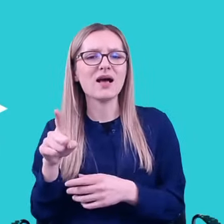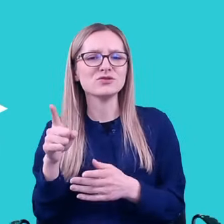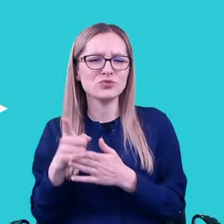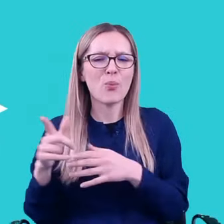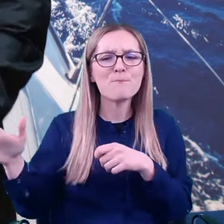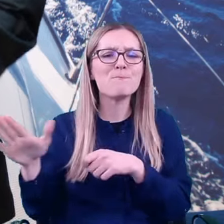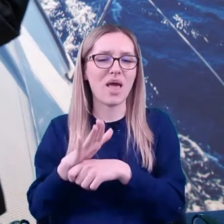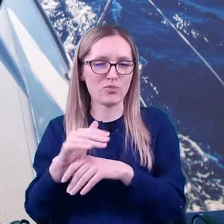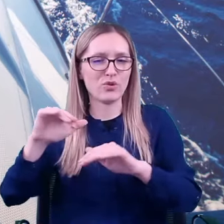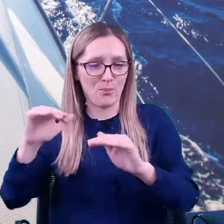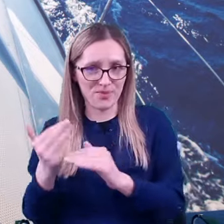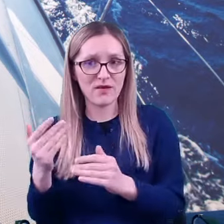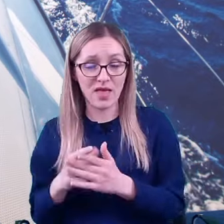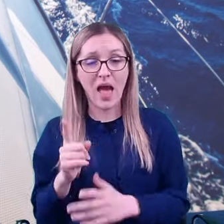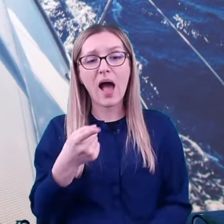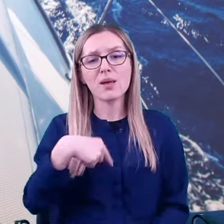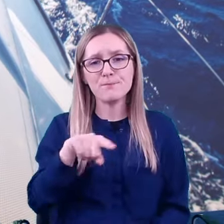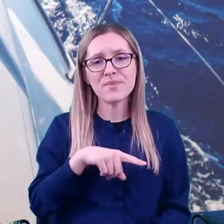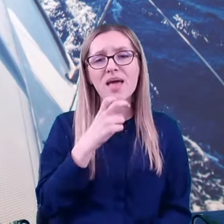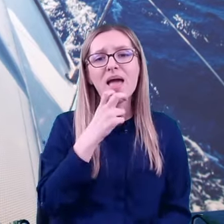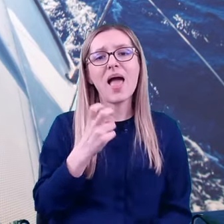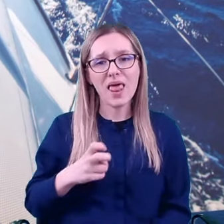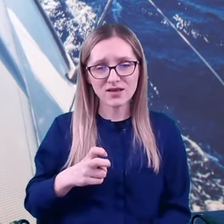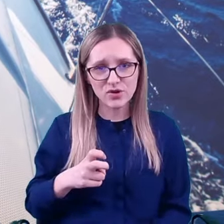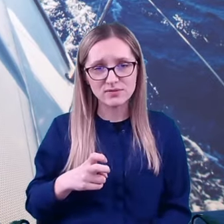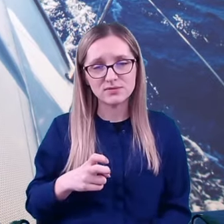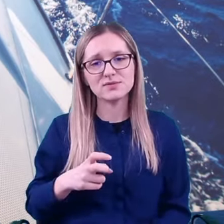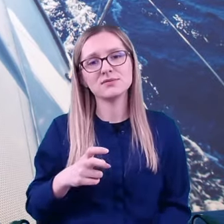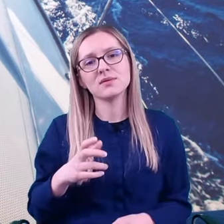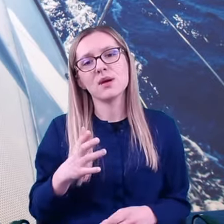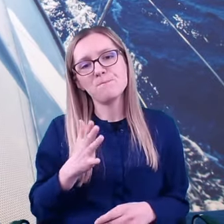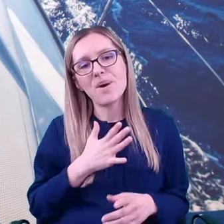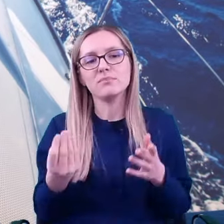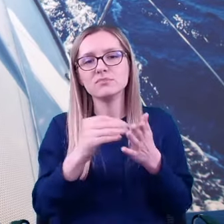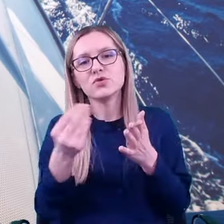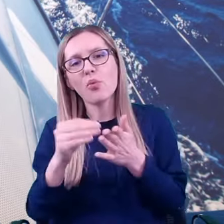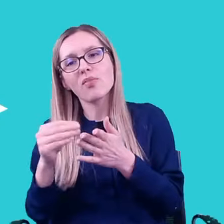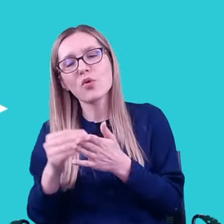Fortunately, as electricians, we are moving in the usable part, here in the middle